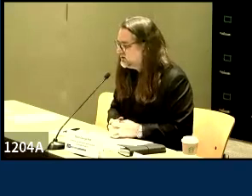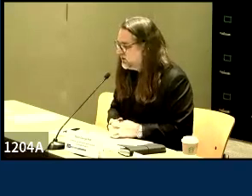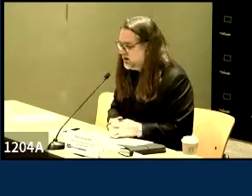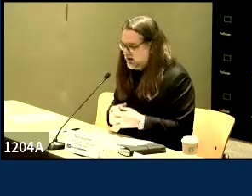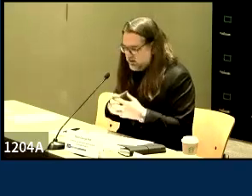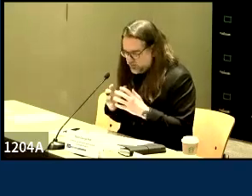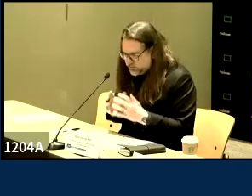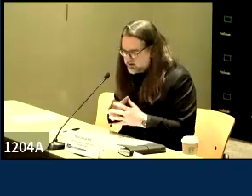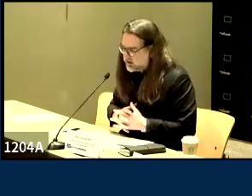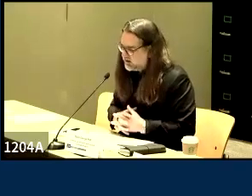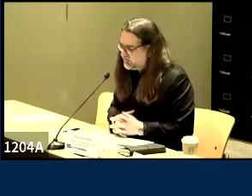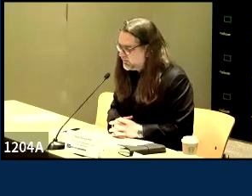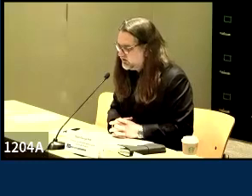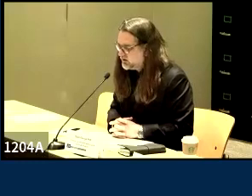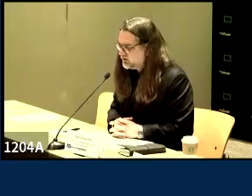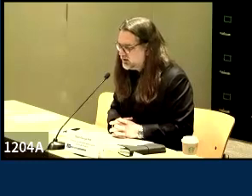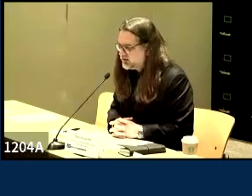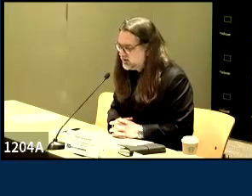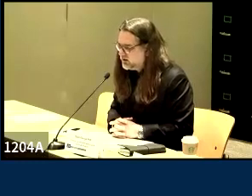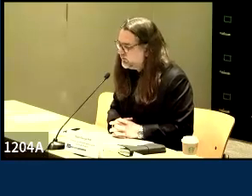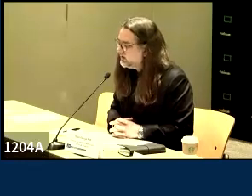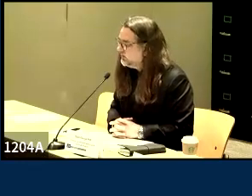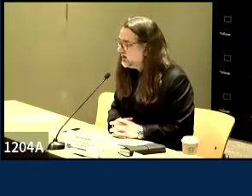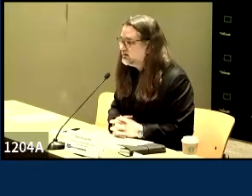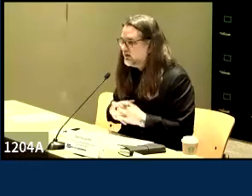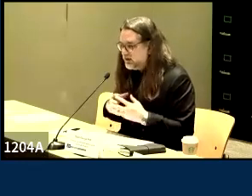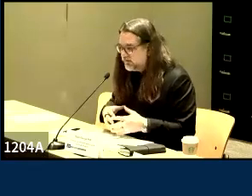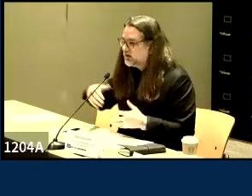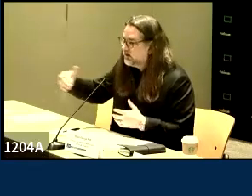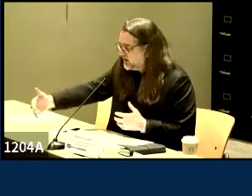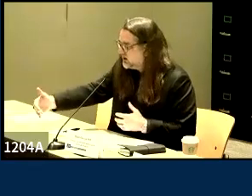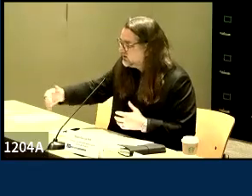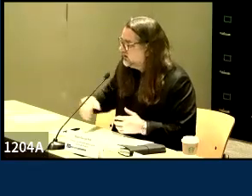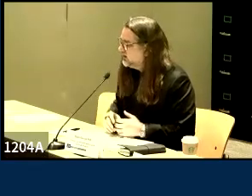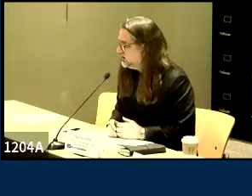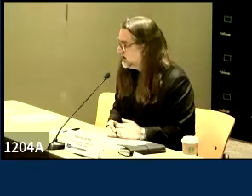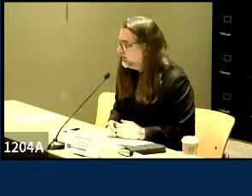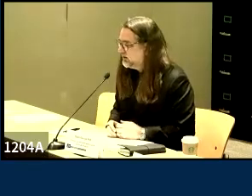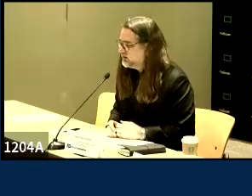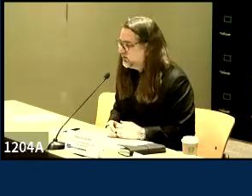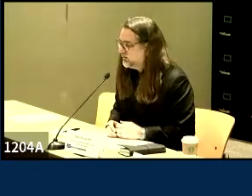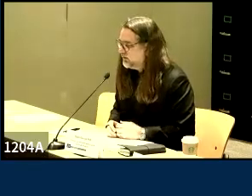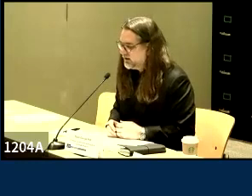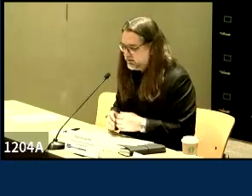And so the reason that I left the private sector is because I think that we can make a significant advance in these capabilities going forward.